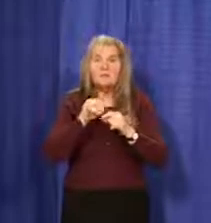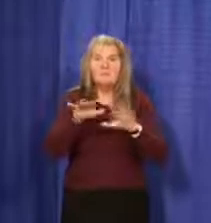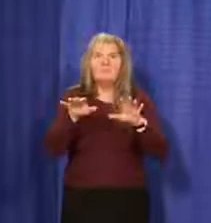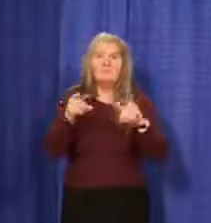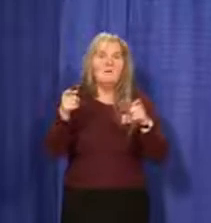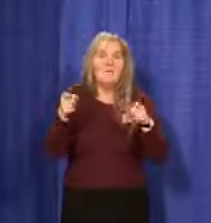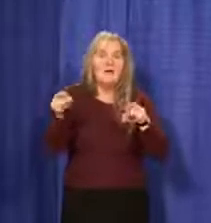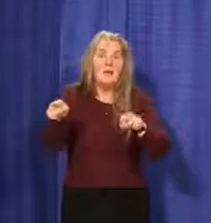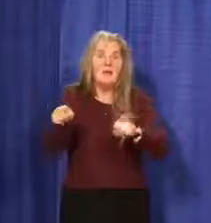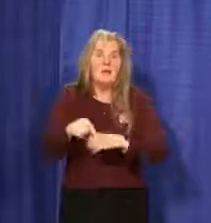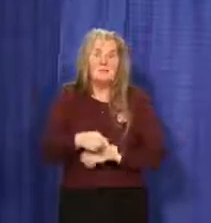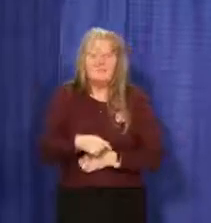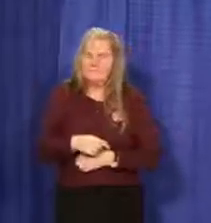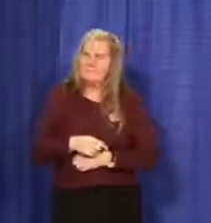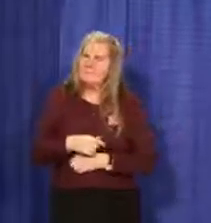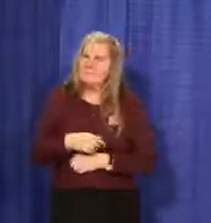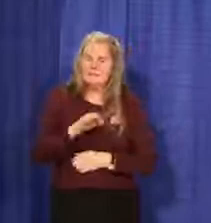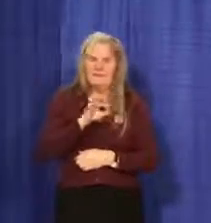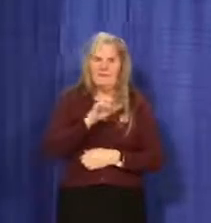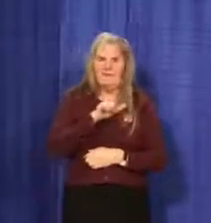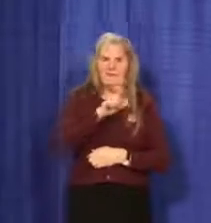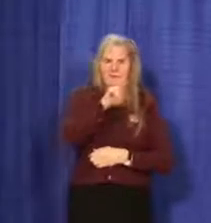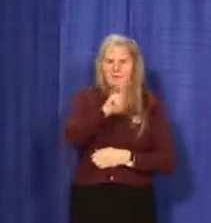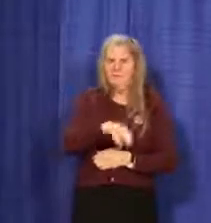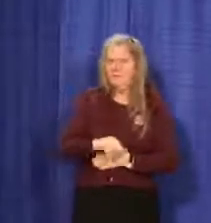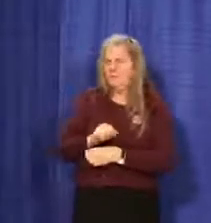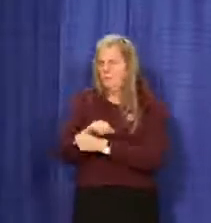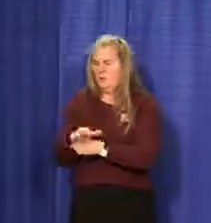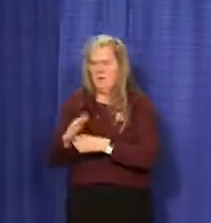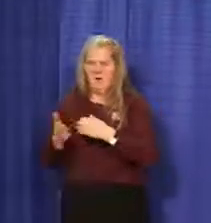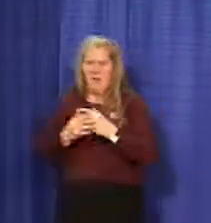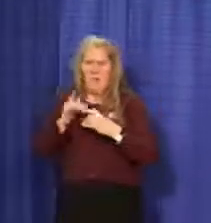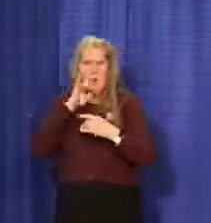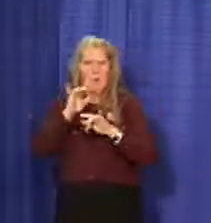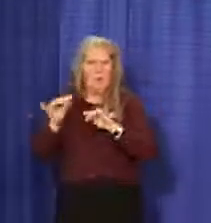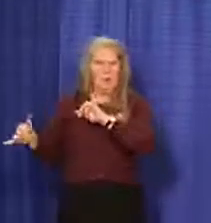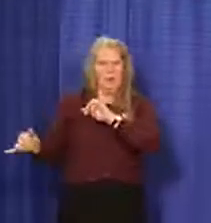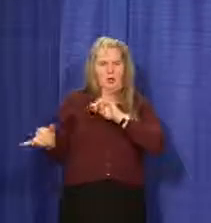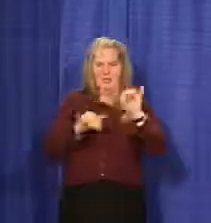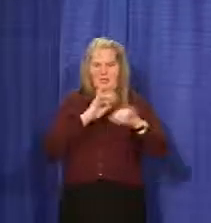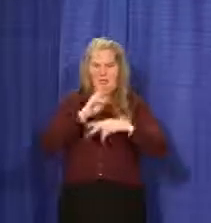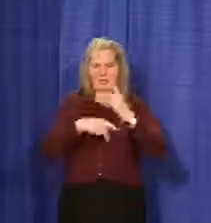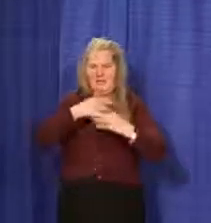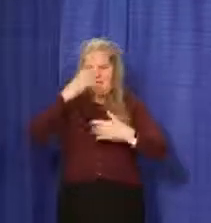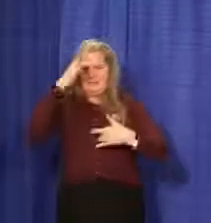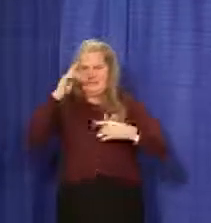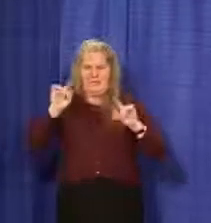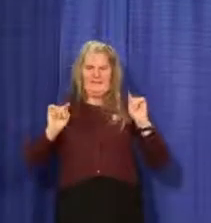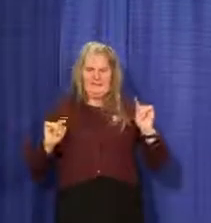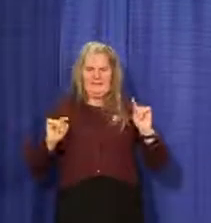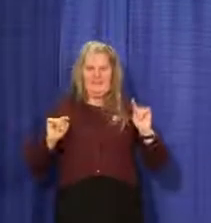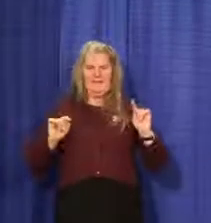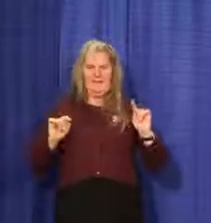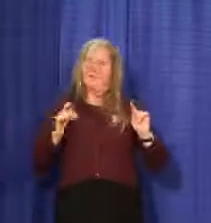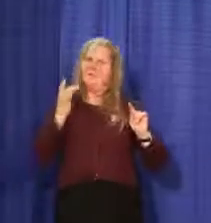As influenza in COVID have very similar presentations, we really would like to keep influenza out of Yukon as much as possible